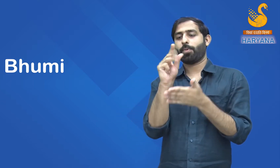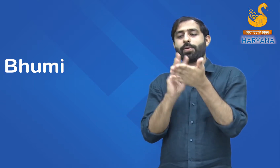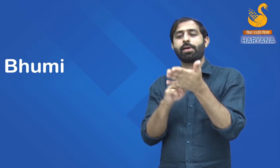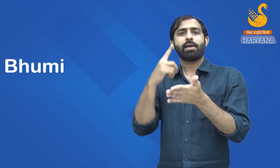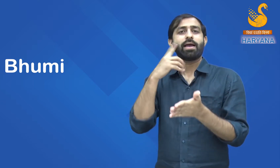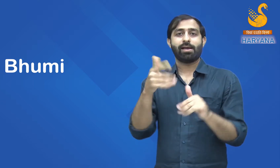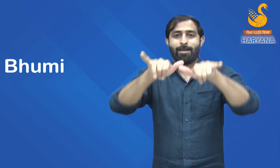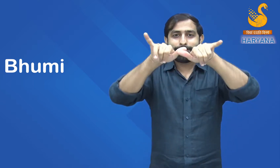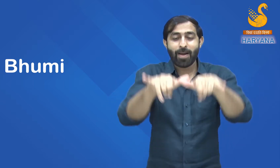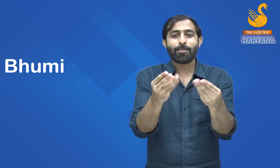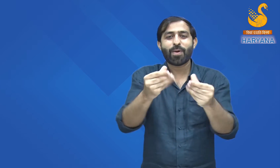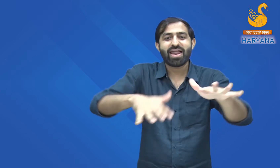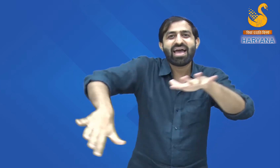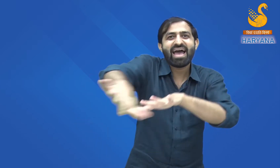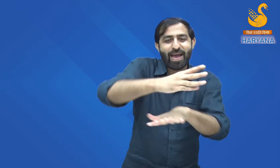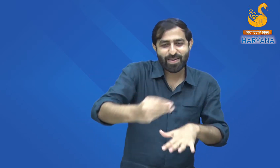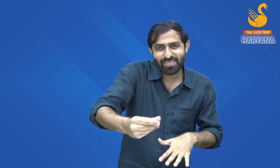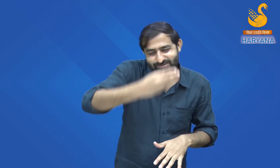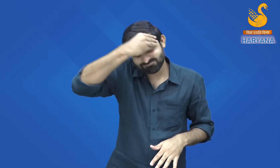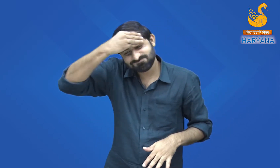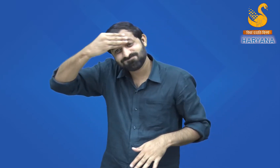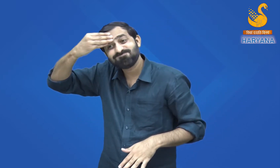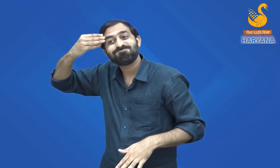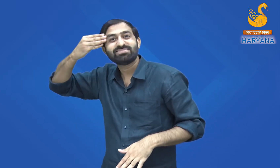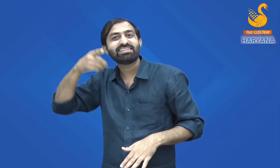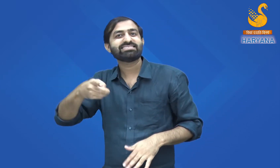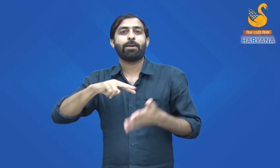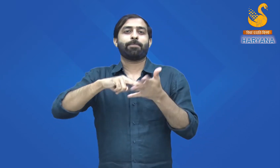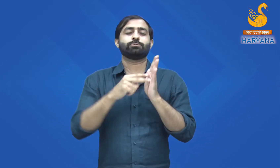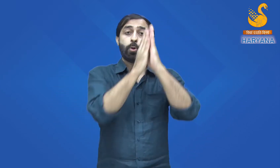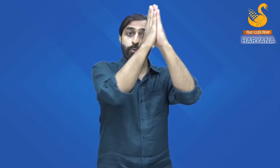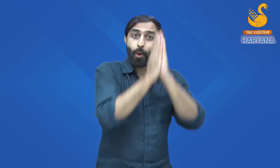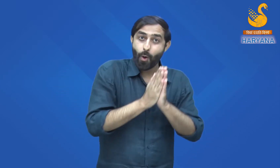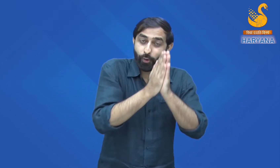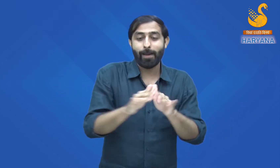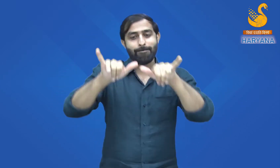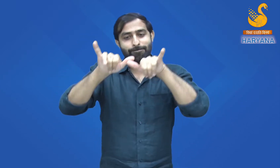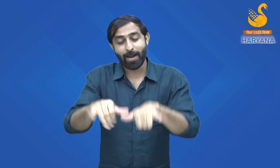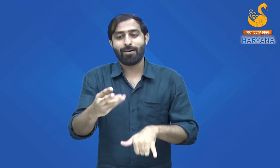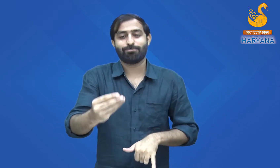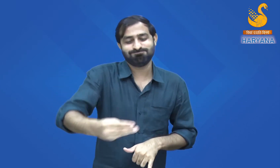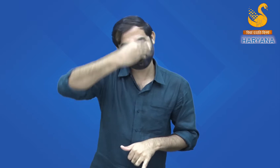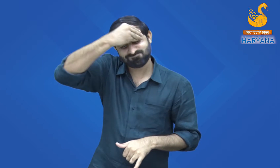and bhumi means land. So, Dev Bhumi means land of the Gods.